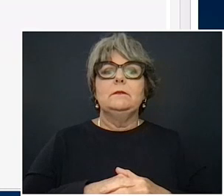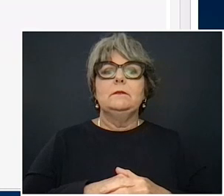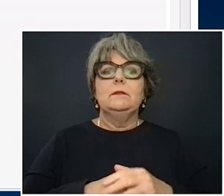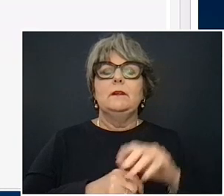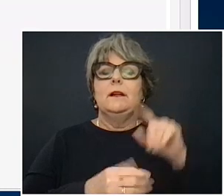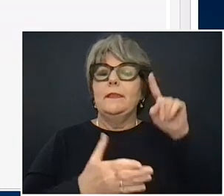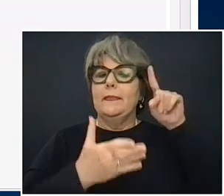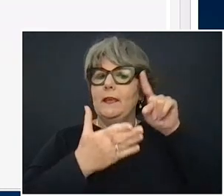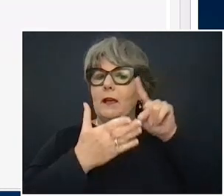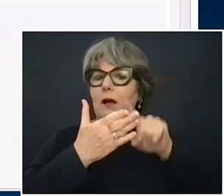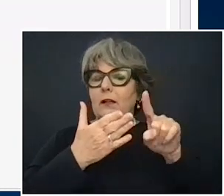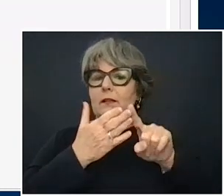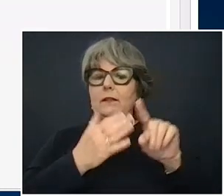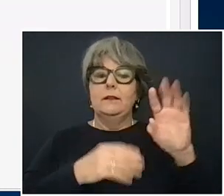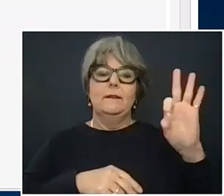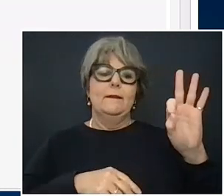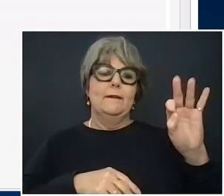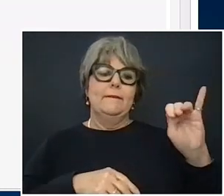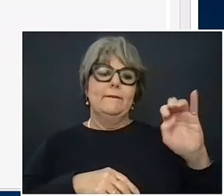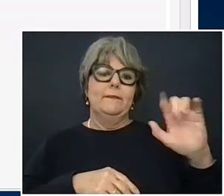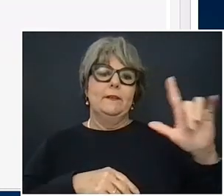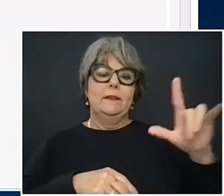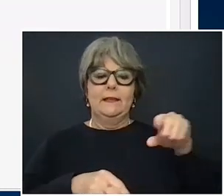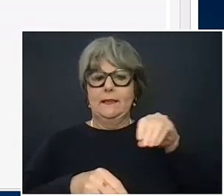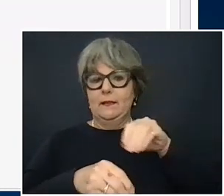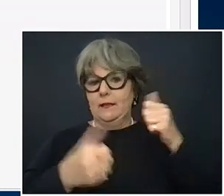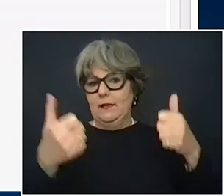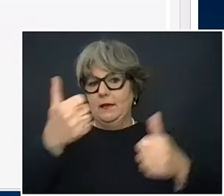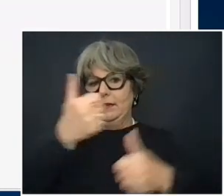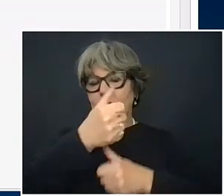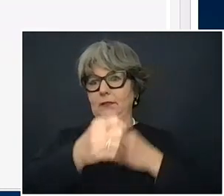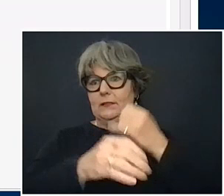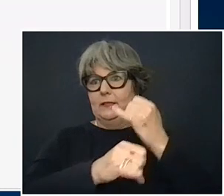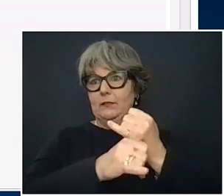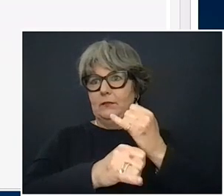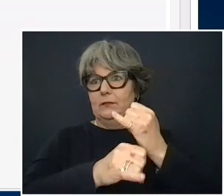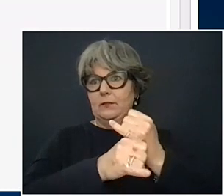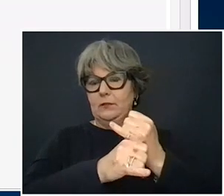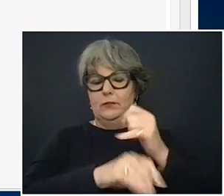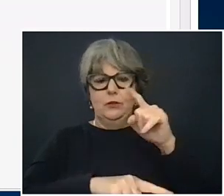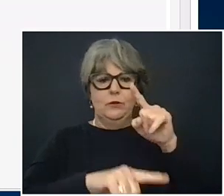sometimes inside of an institutional audited fiscal report, you can't get to the nursing program.